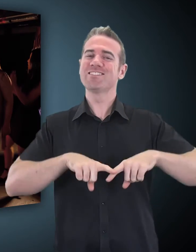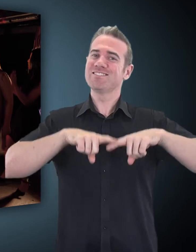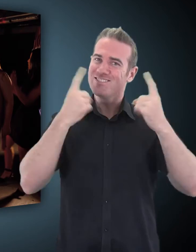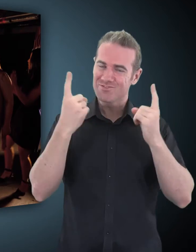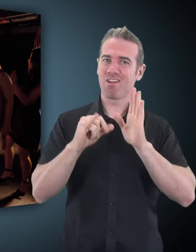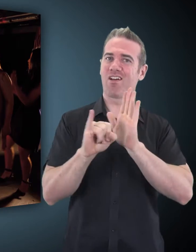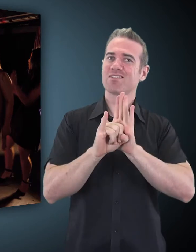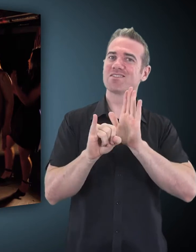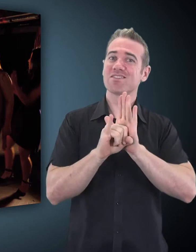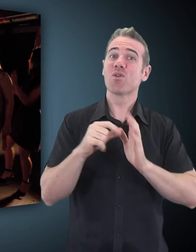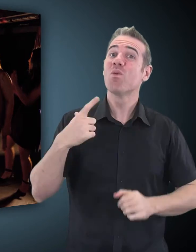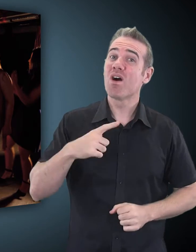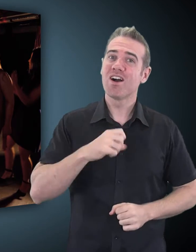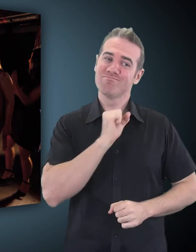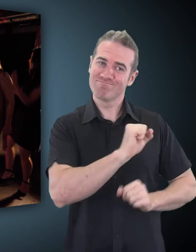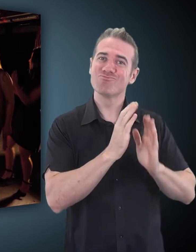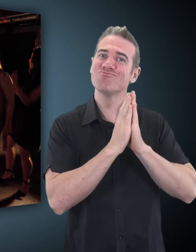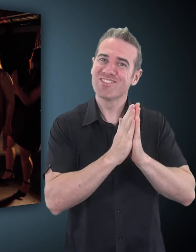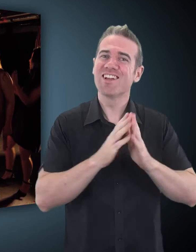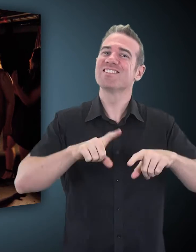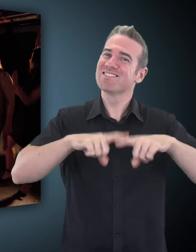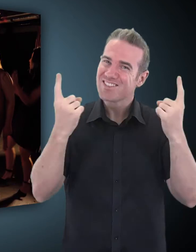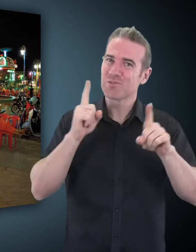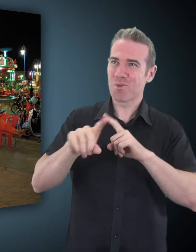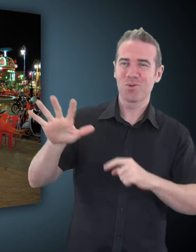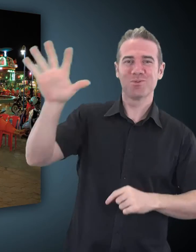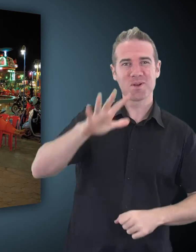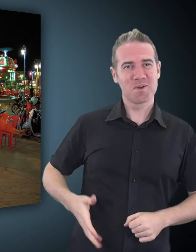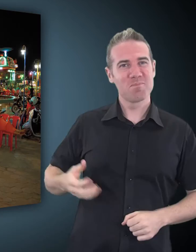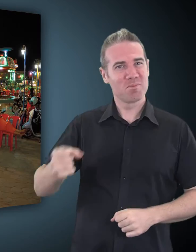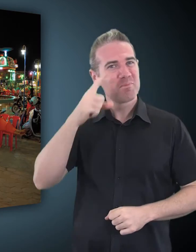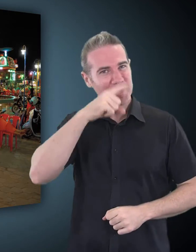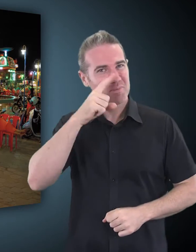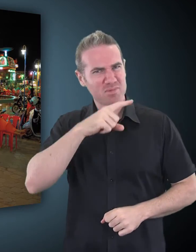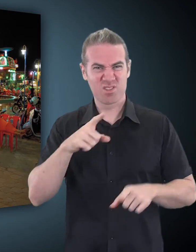own identity can be viewed as something different or as an outsider as she is from a different religion